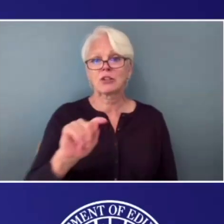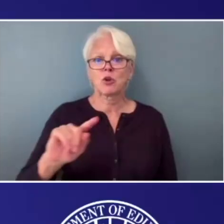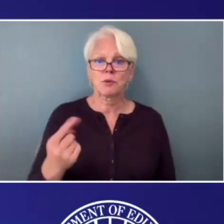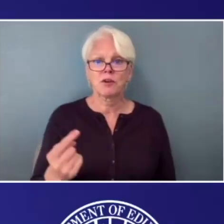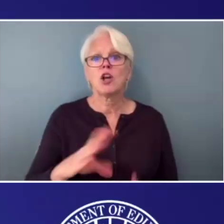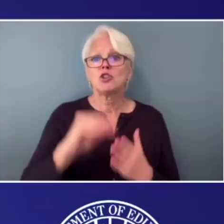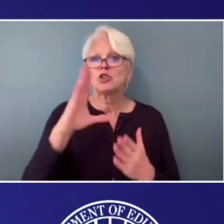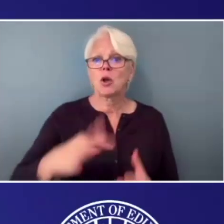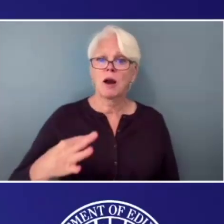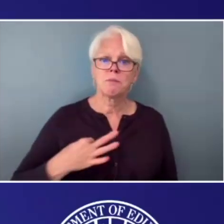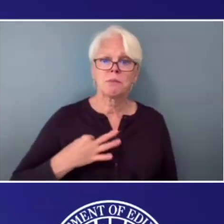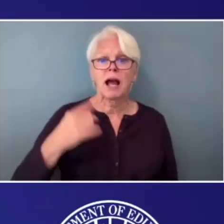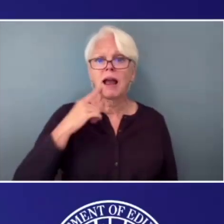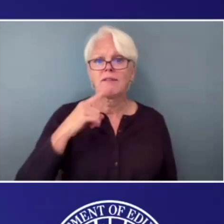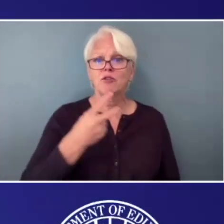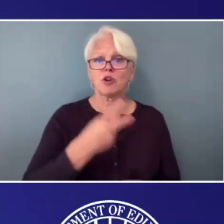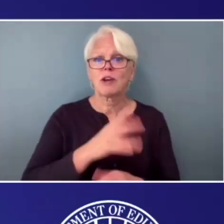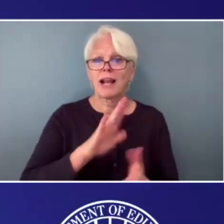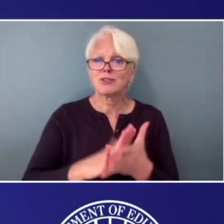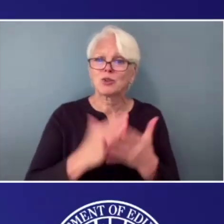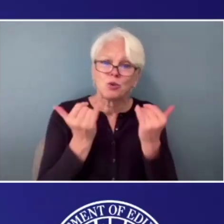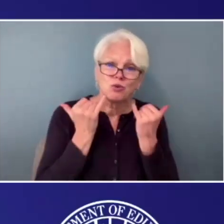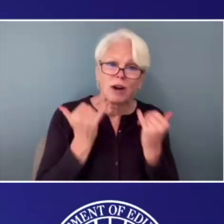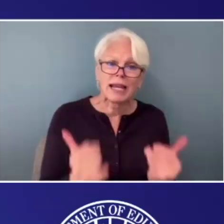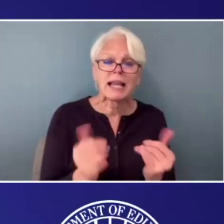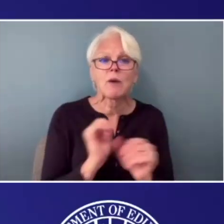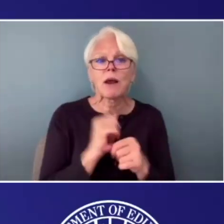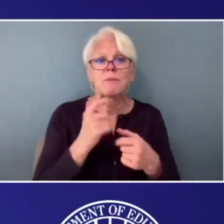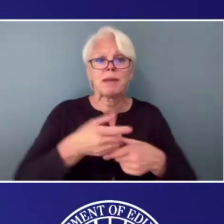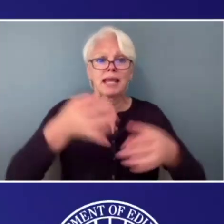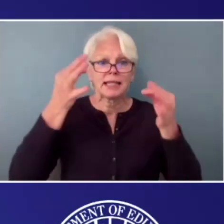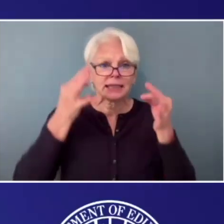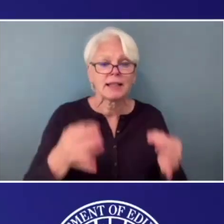for graduate school right now and making decisions. And if this is not going to